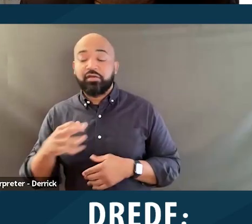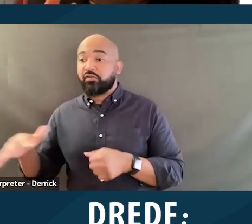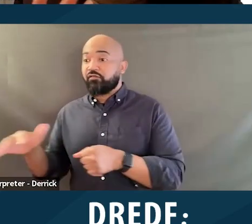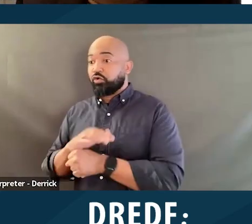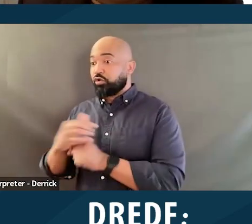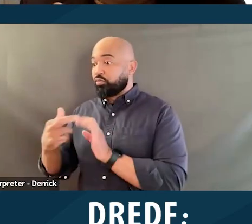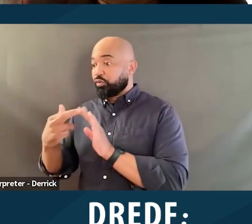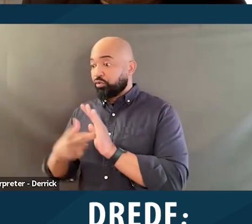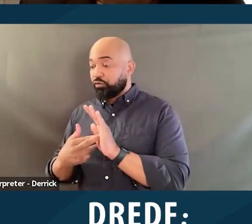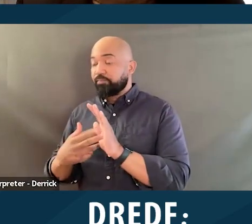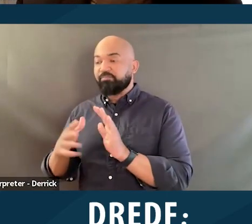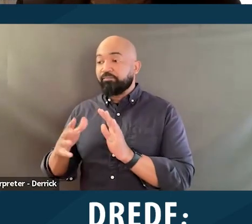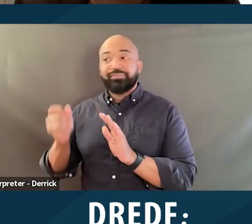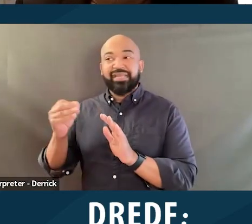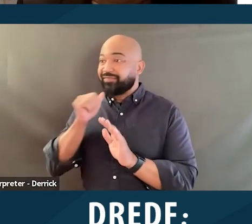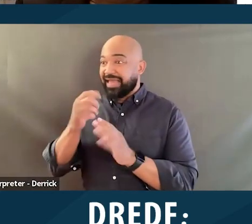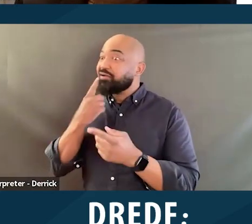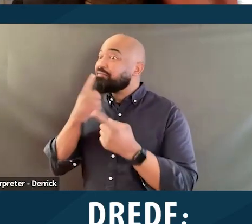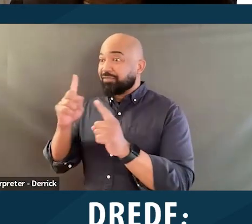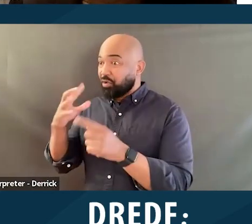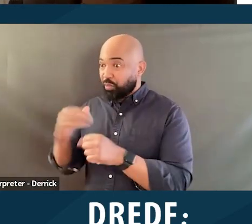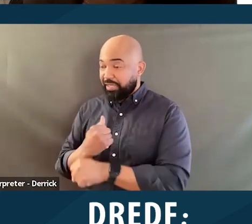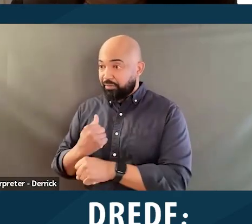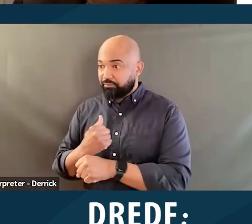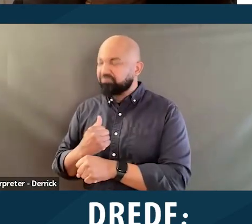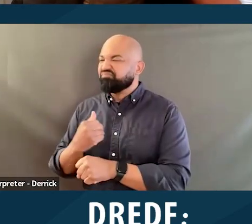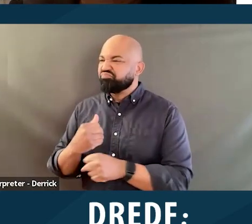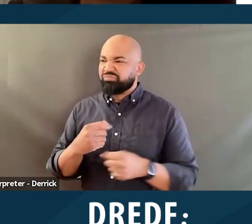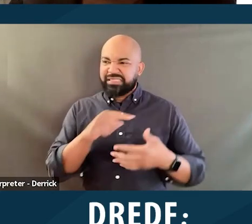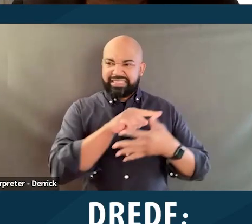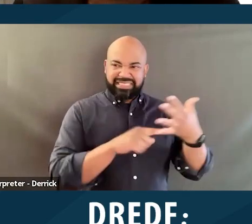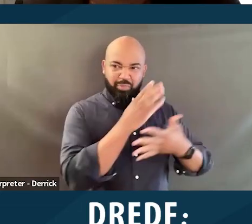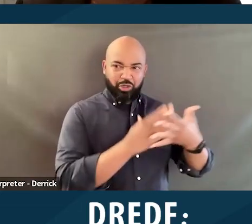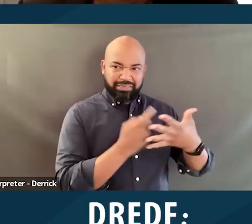too. But what we think they are doing is saying well, we take away the whole rule,